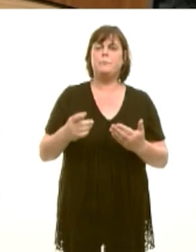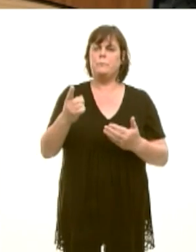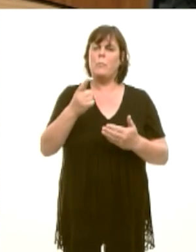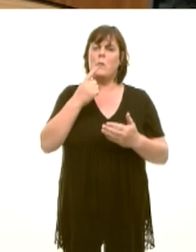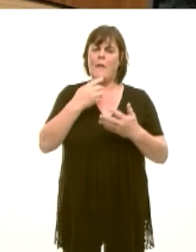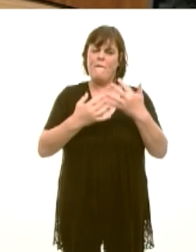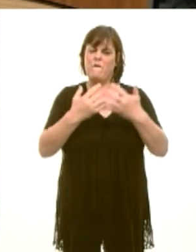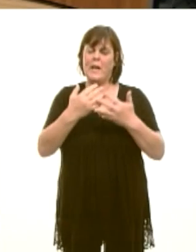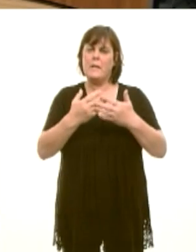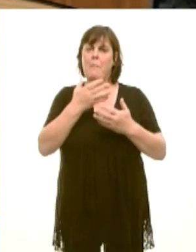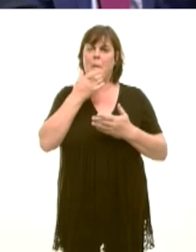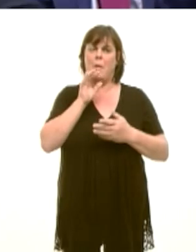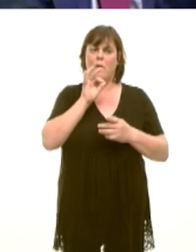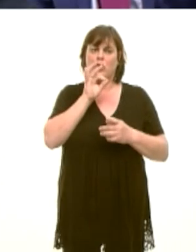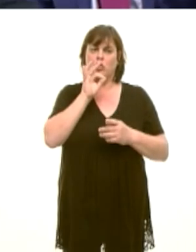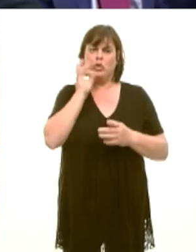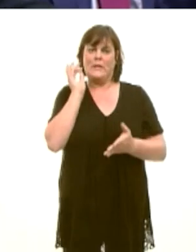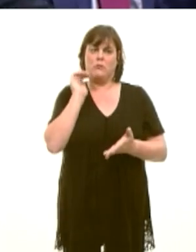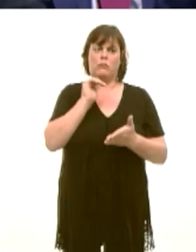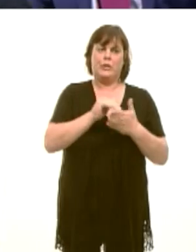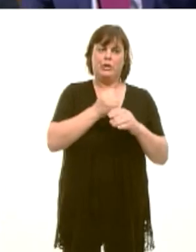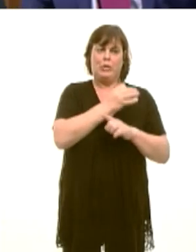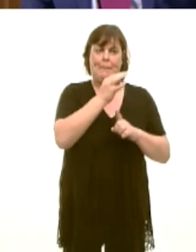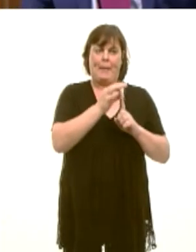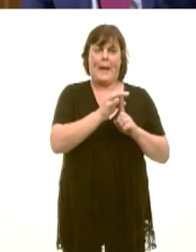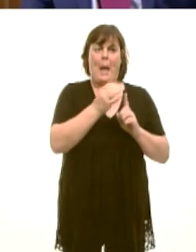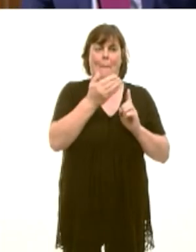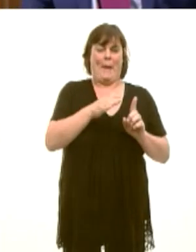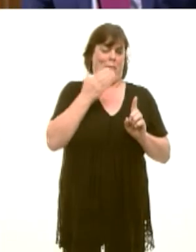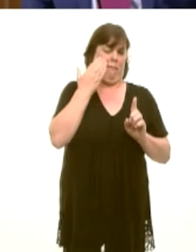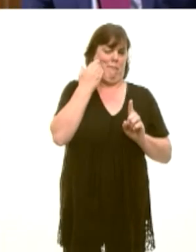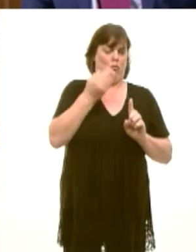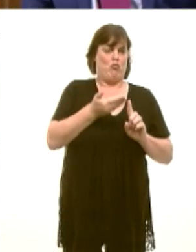just been referred by the GP. So, itís not as if people are waiting for treatment, having